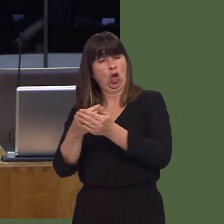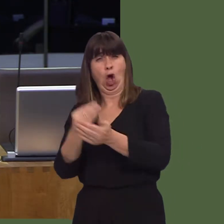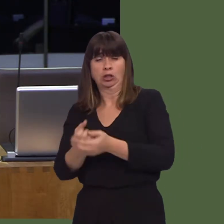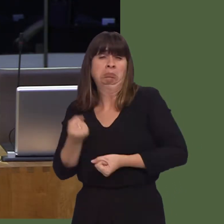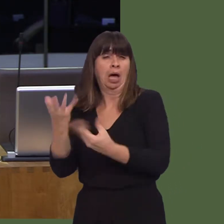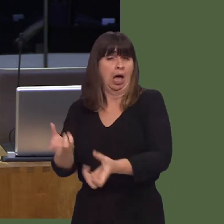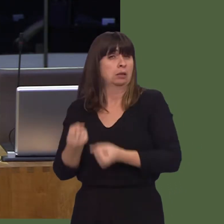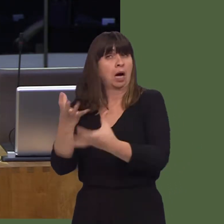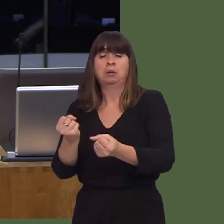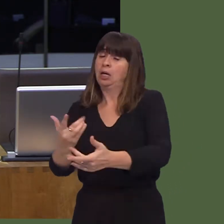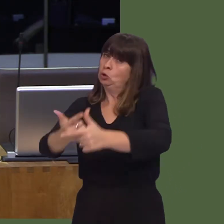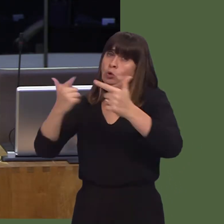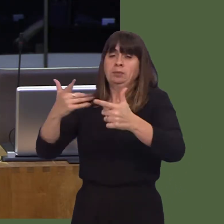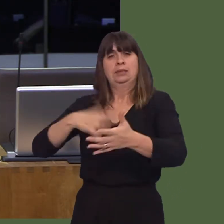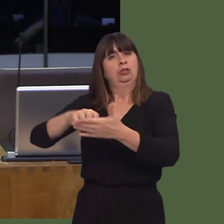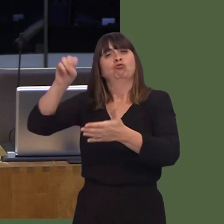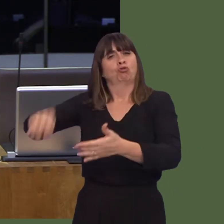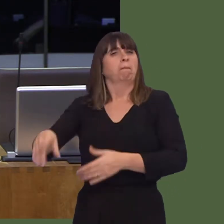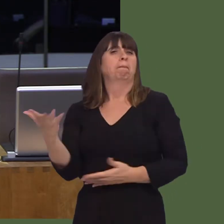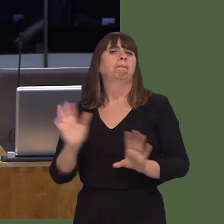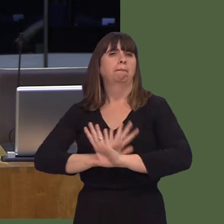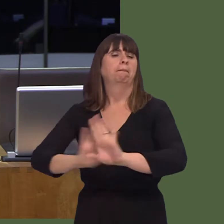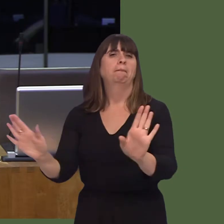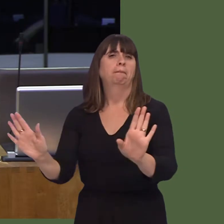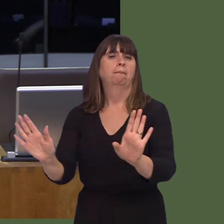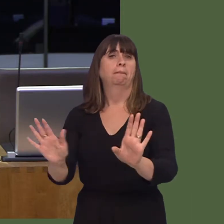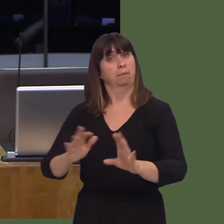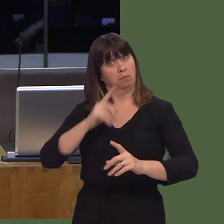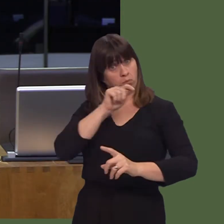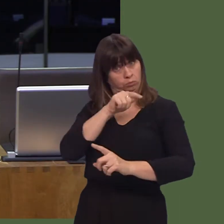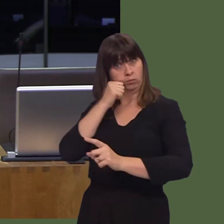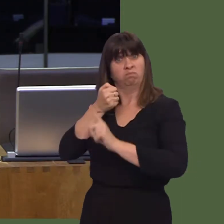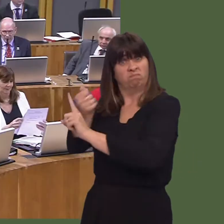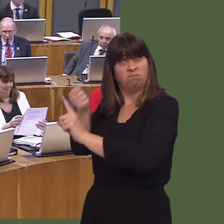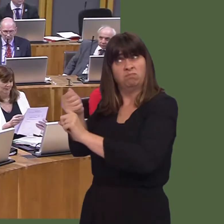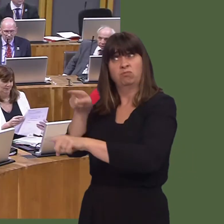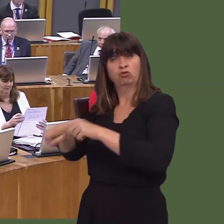Is there now a case that the Welsh Government could think about lobbying Westminster to try and achieve that end? Julie James AM: Yes.